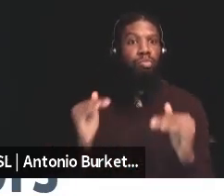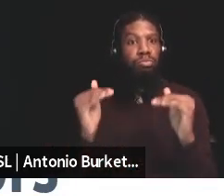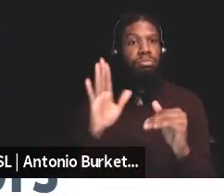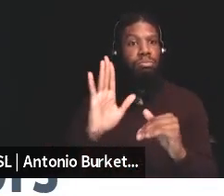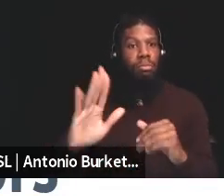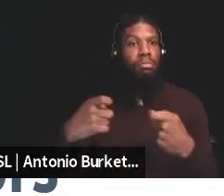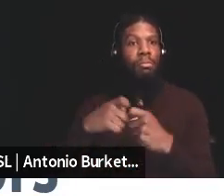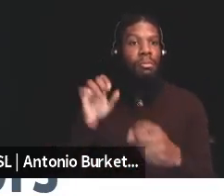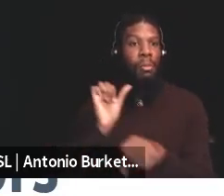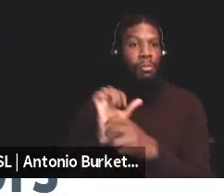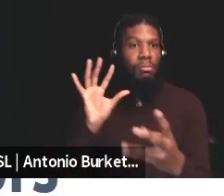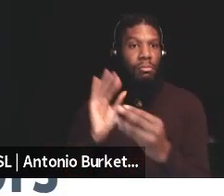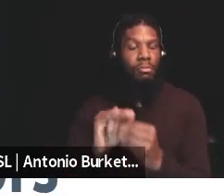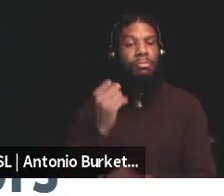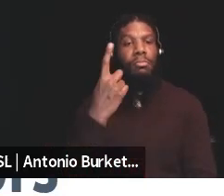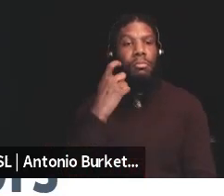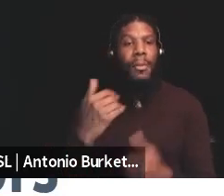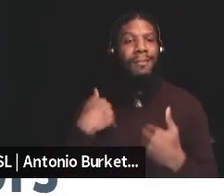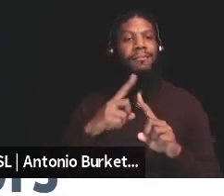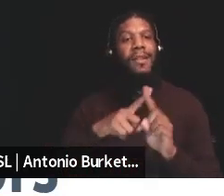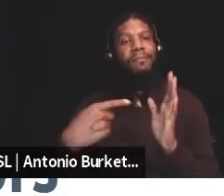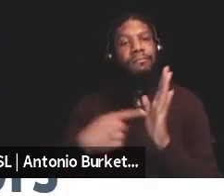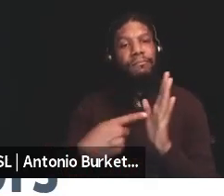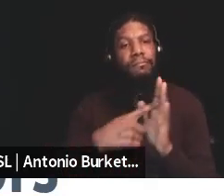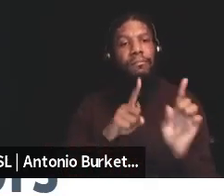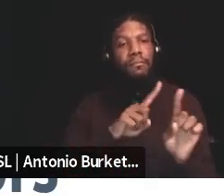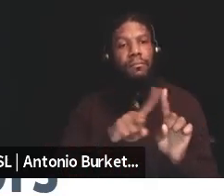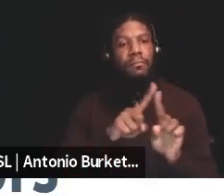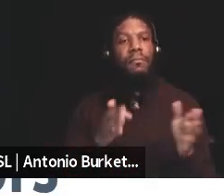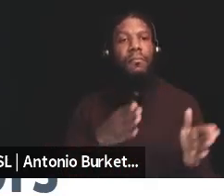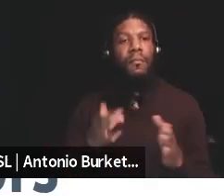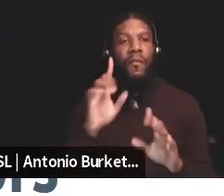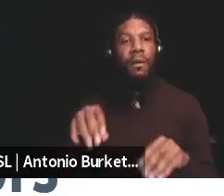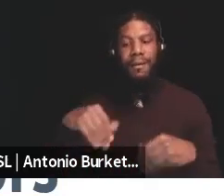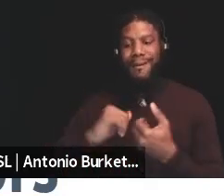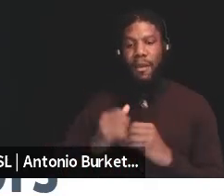but they model ways of giving feedback that can then be adapted for tutoring,